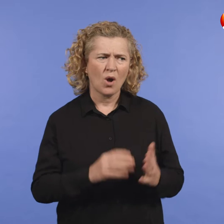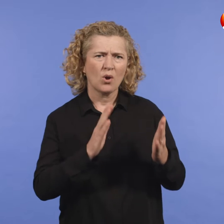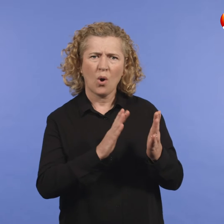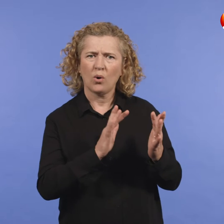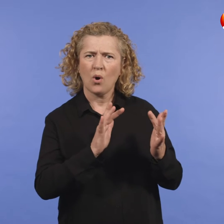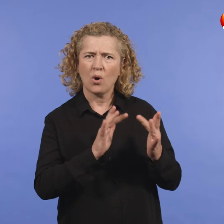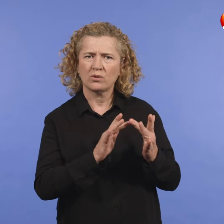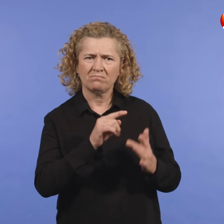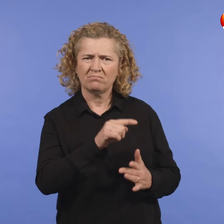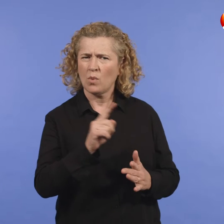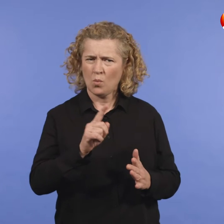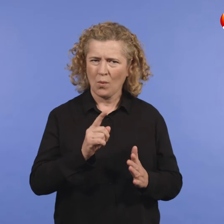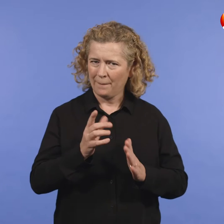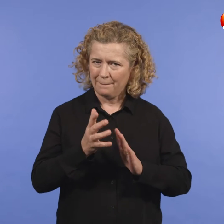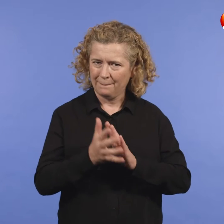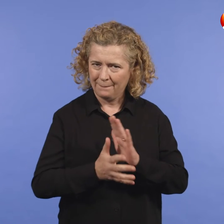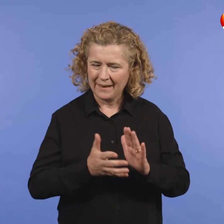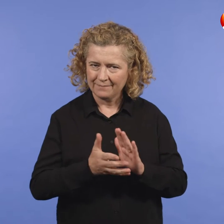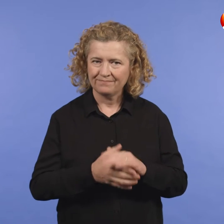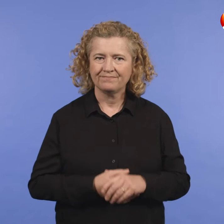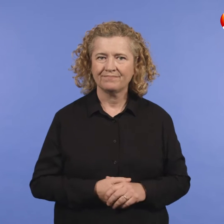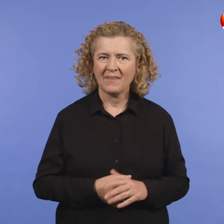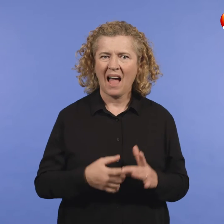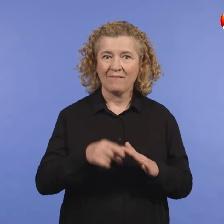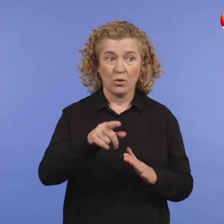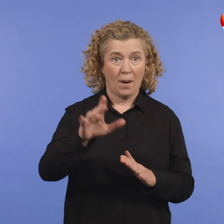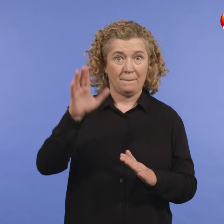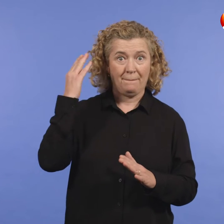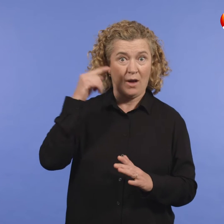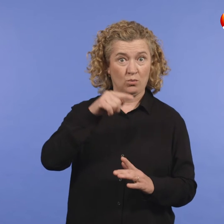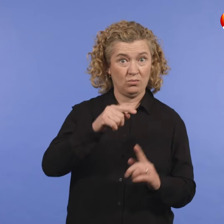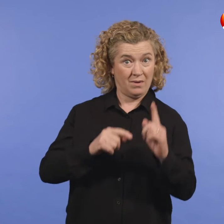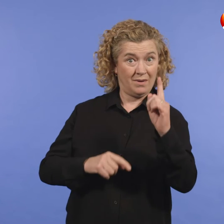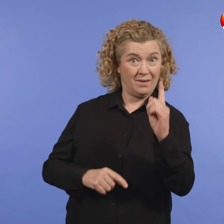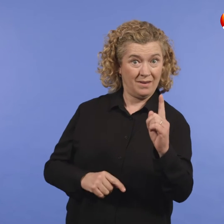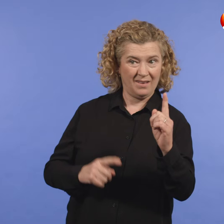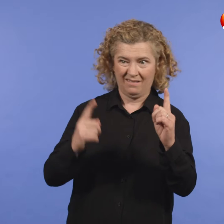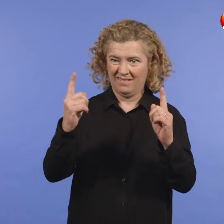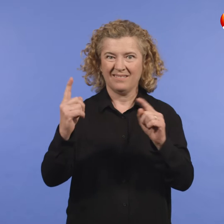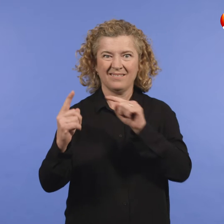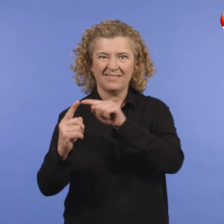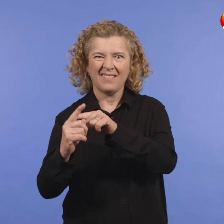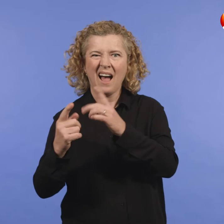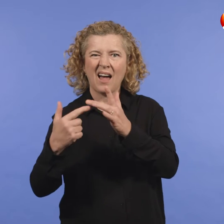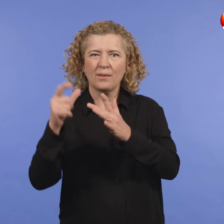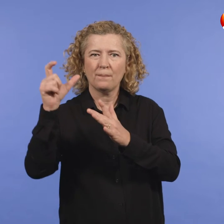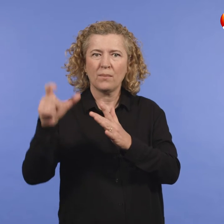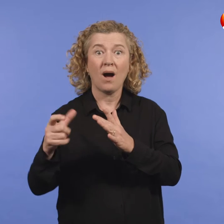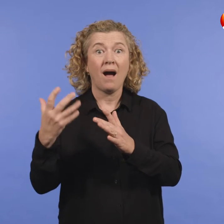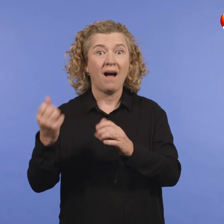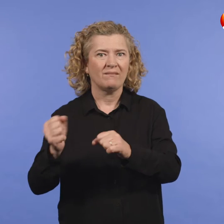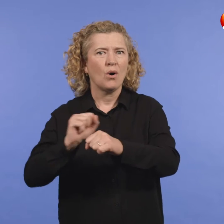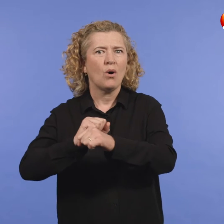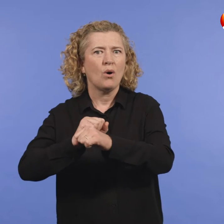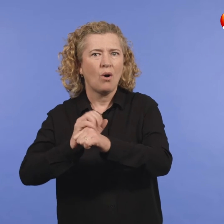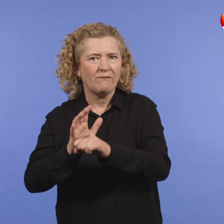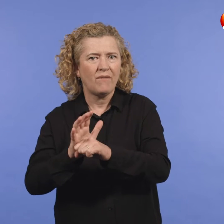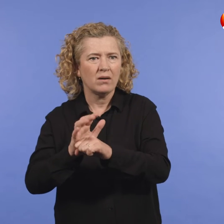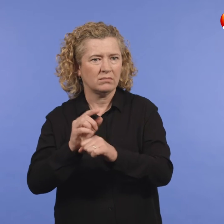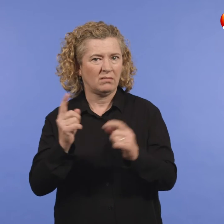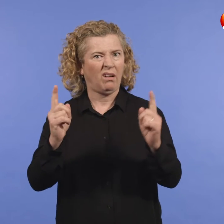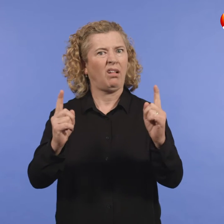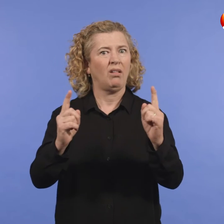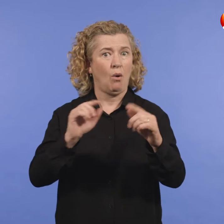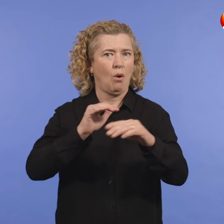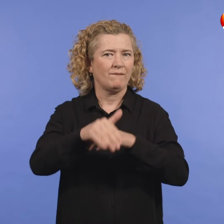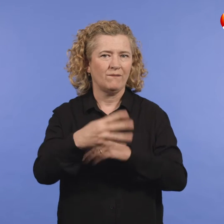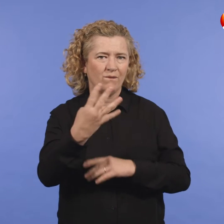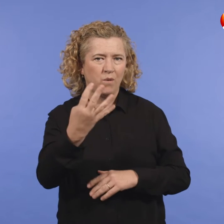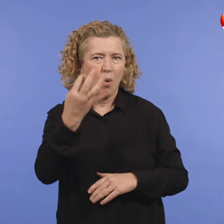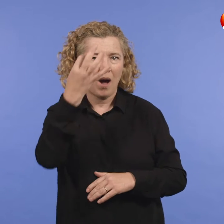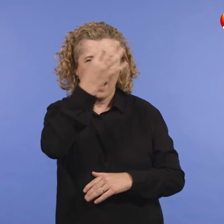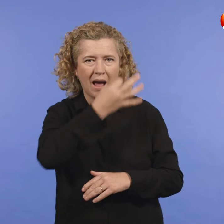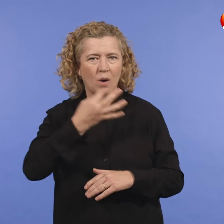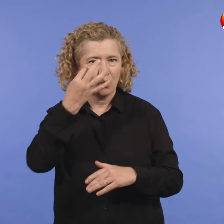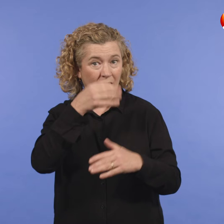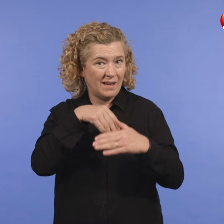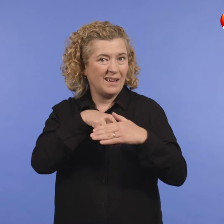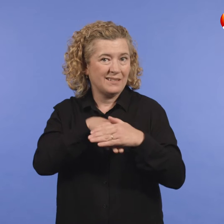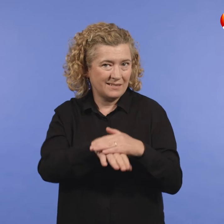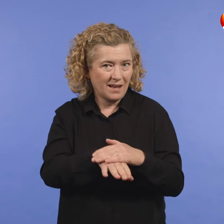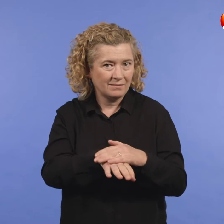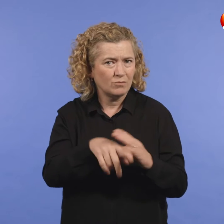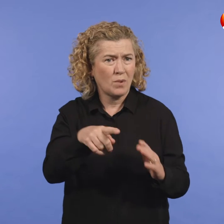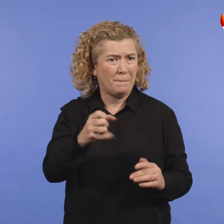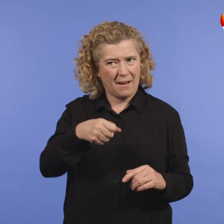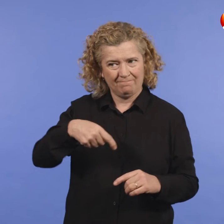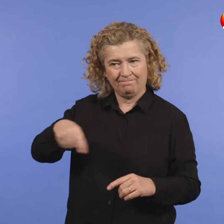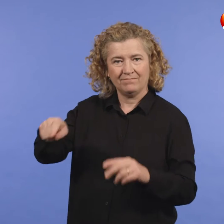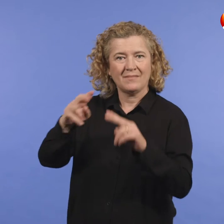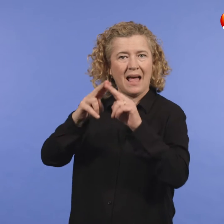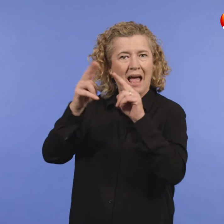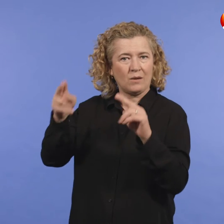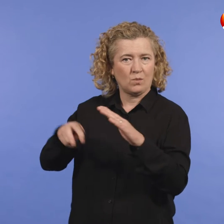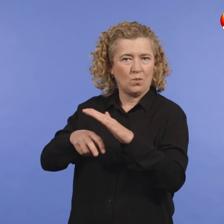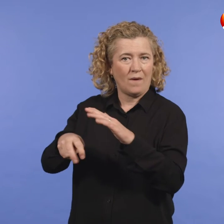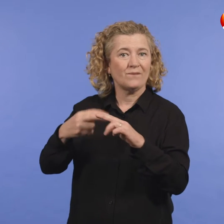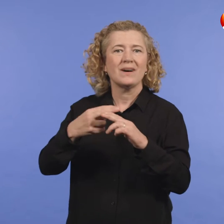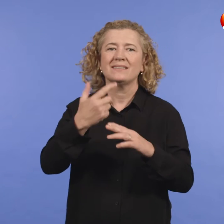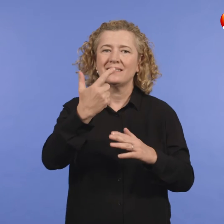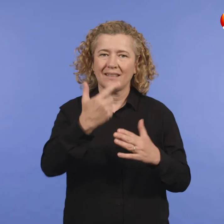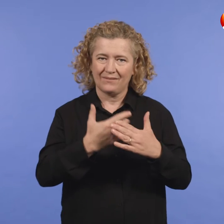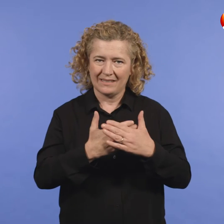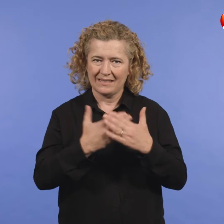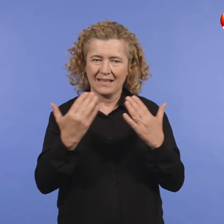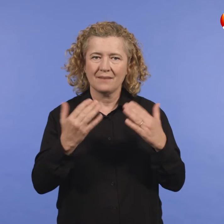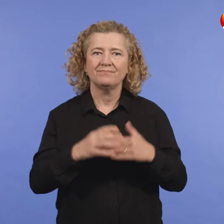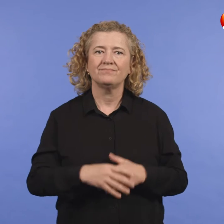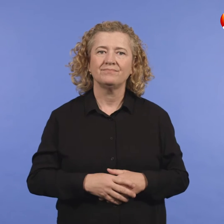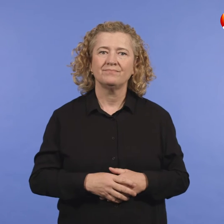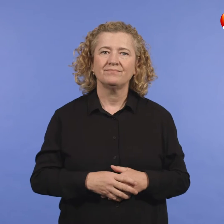If you have spent more than four hours with someone who has COVID-19 indoors, you must quarantine for 7 days.